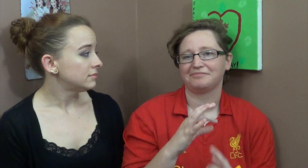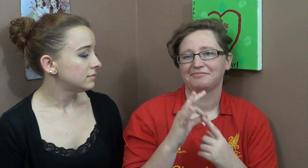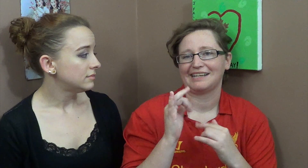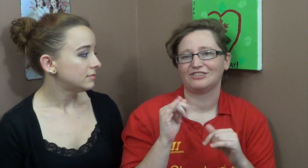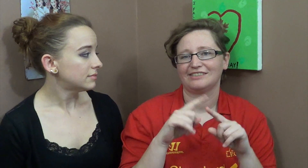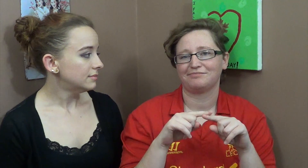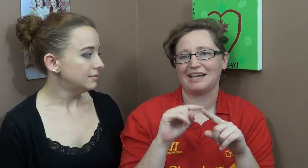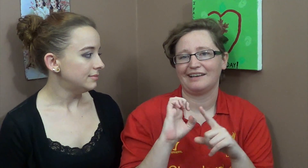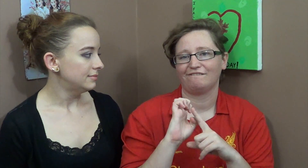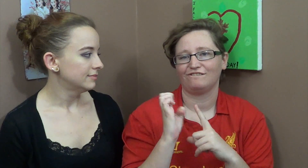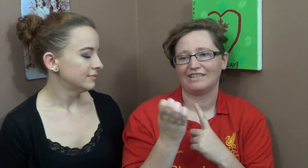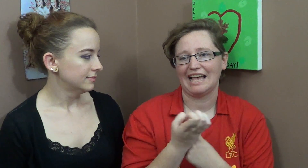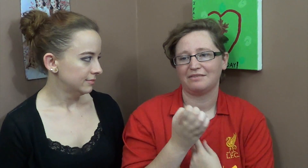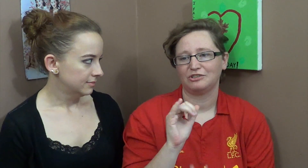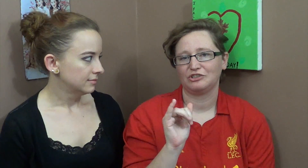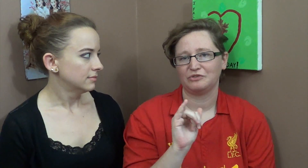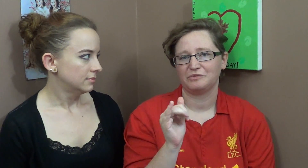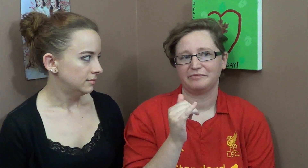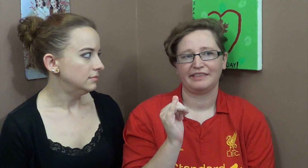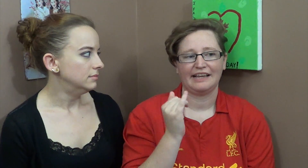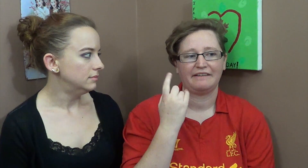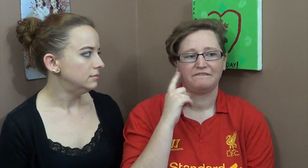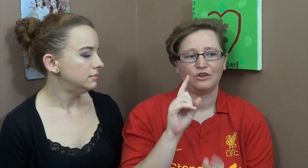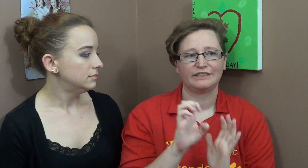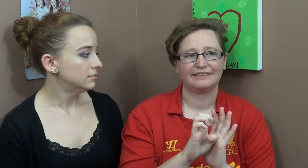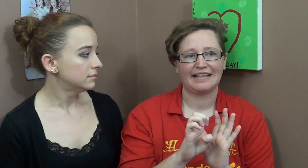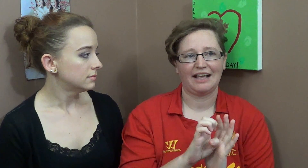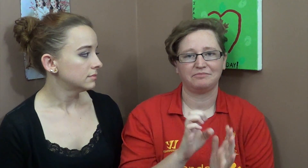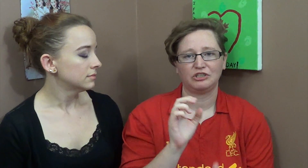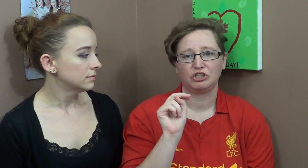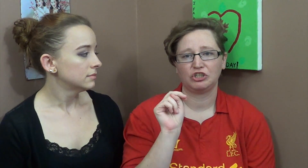Especially depending on the environment too. Like for example